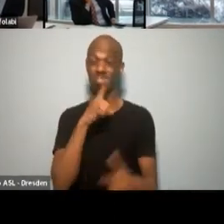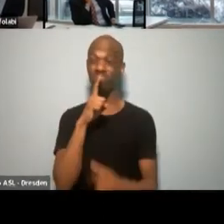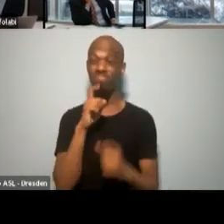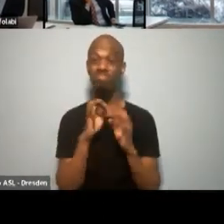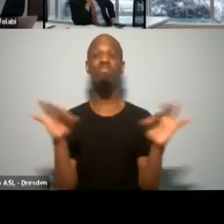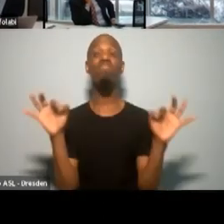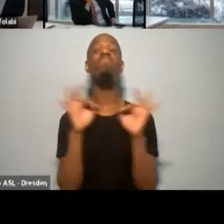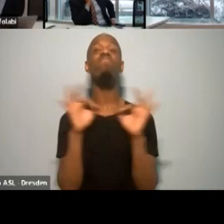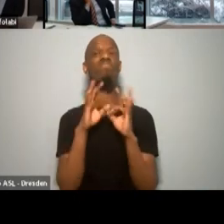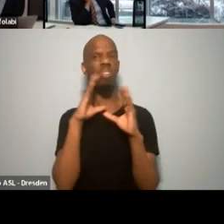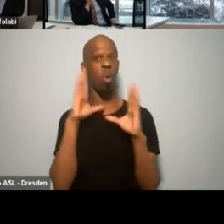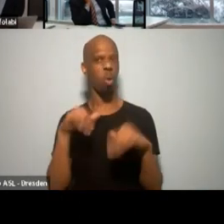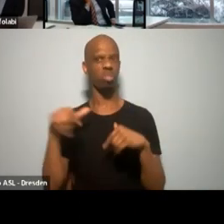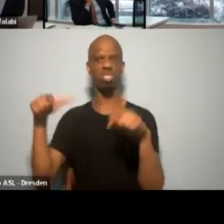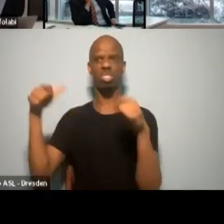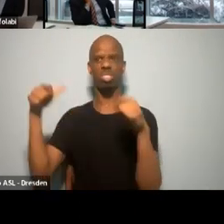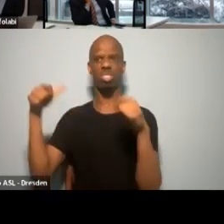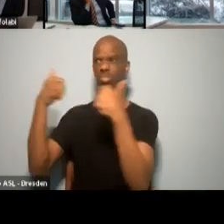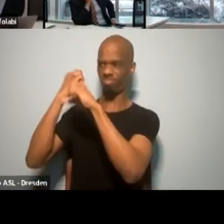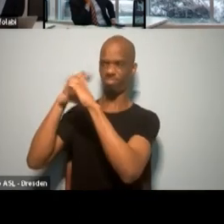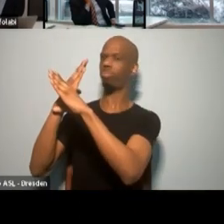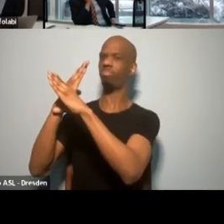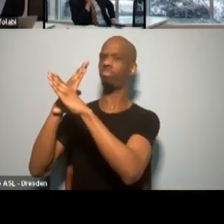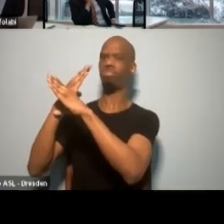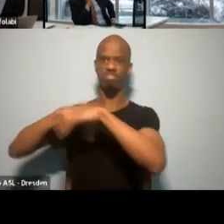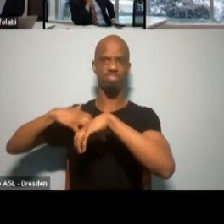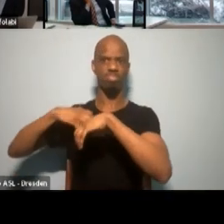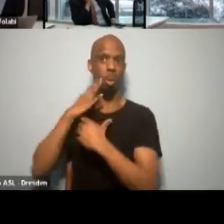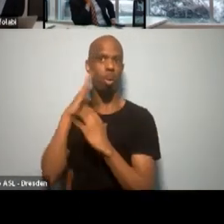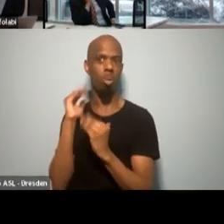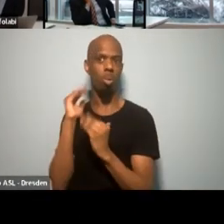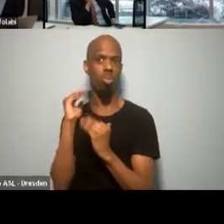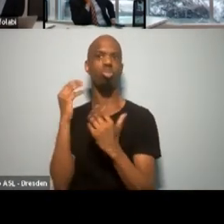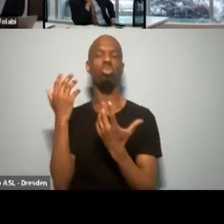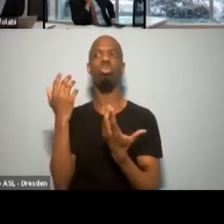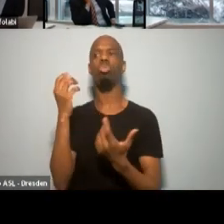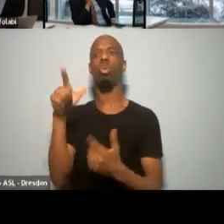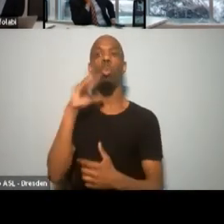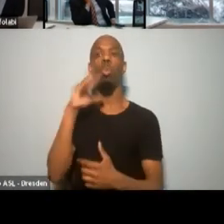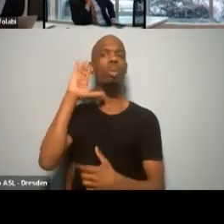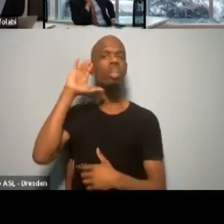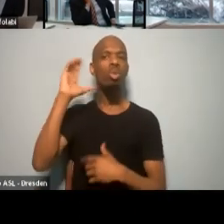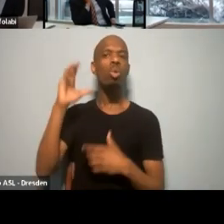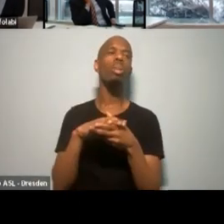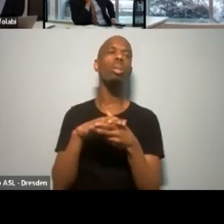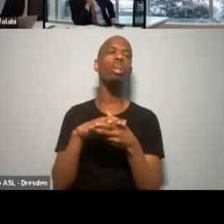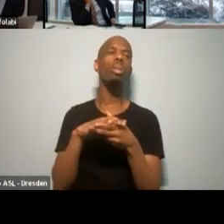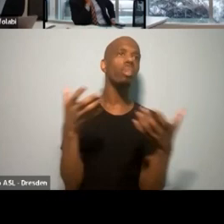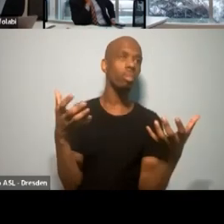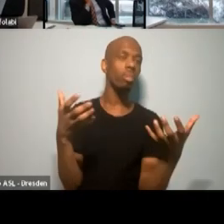to the aspect of rhetorics, you'll hear a lot of reference to soft power rhetorics